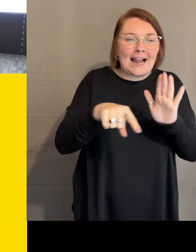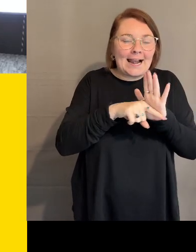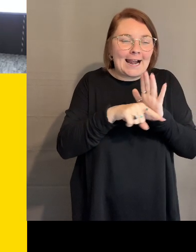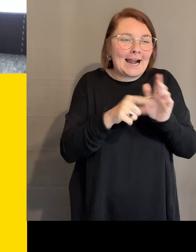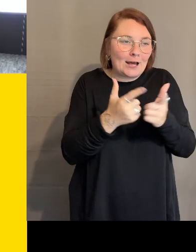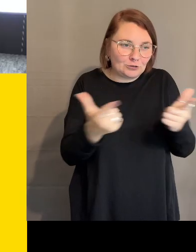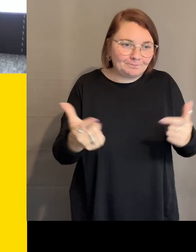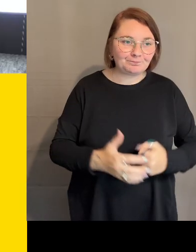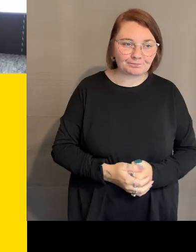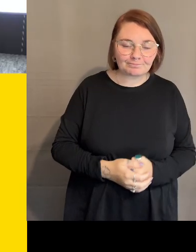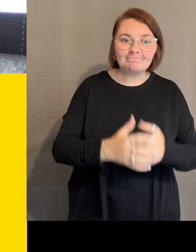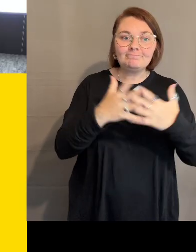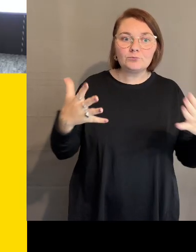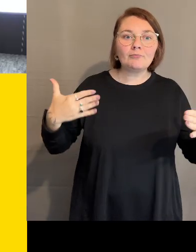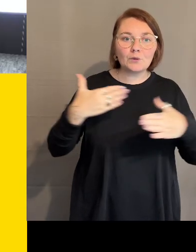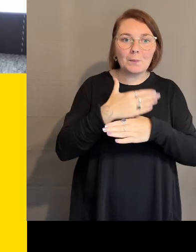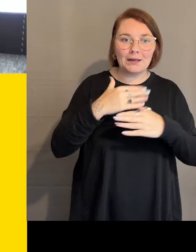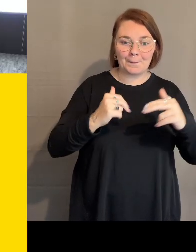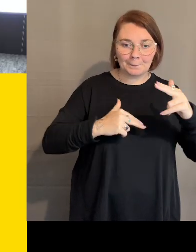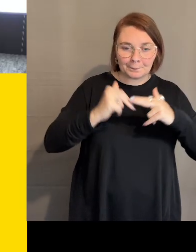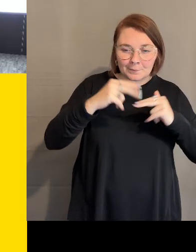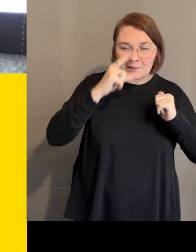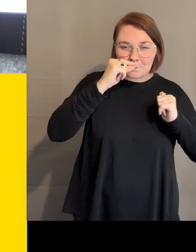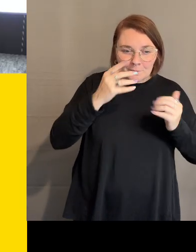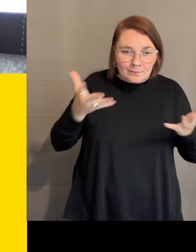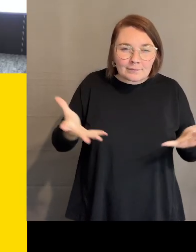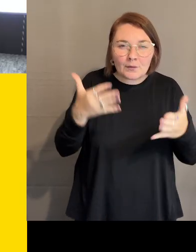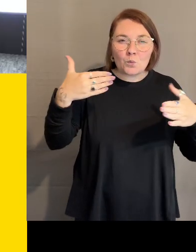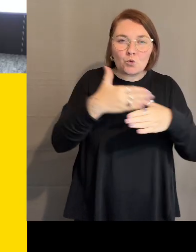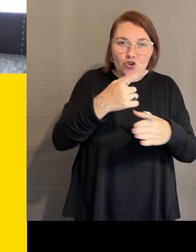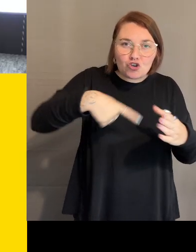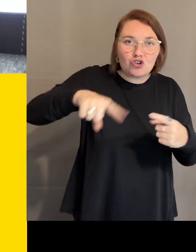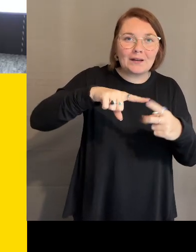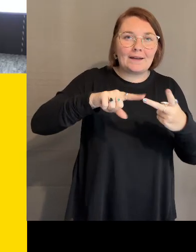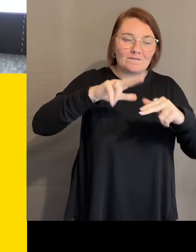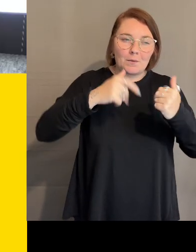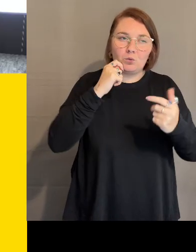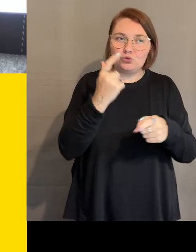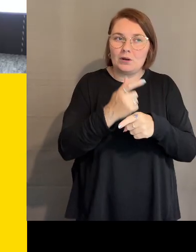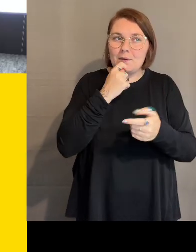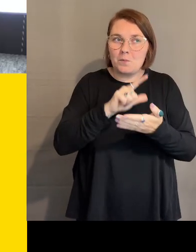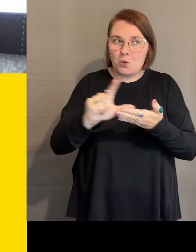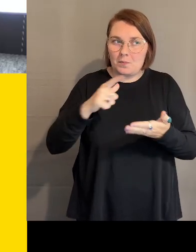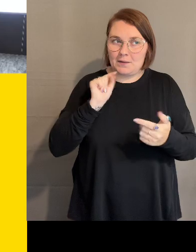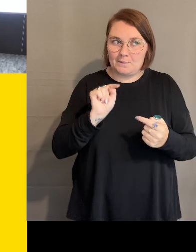really big piece around building capacity of workforce and of families, and I'll say a bit more about that in a second.